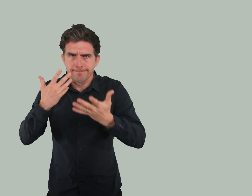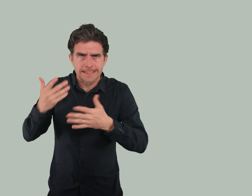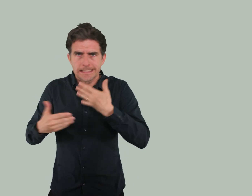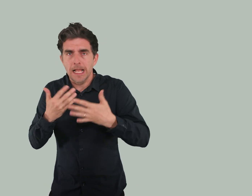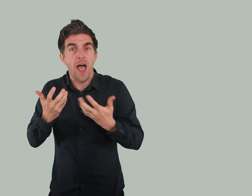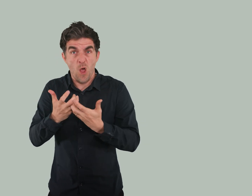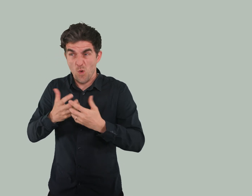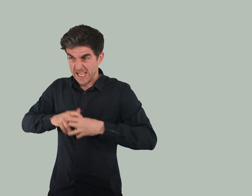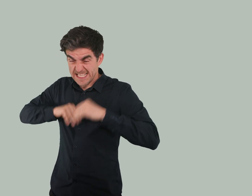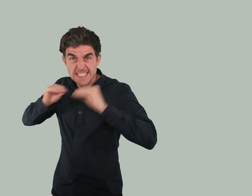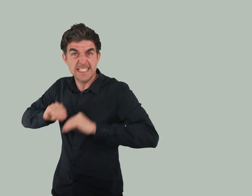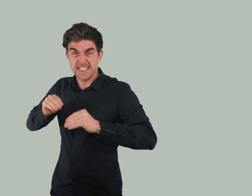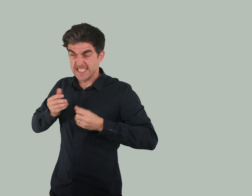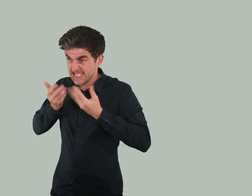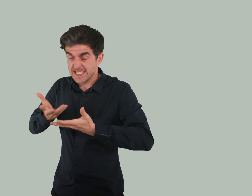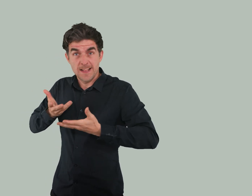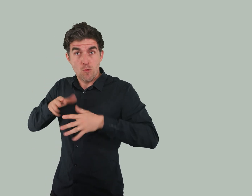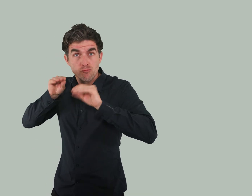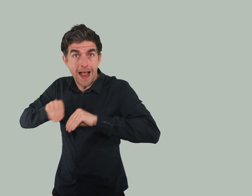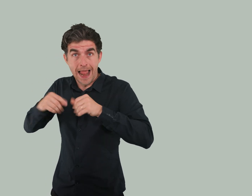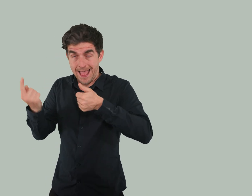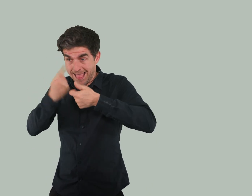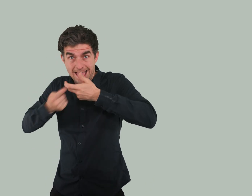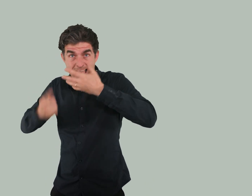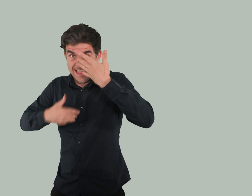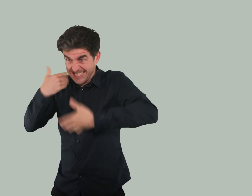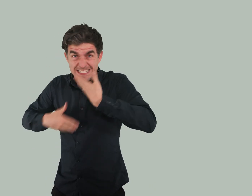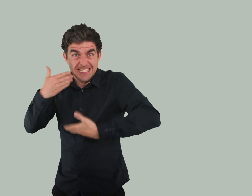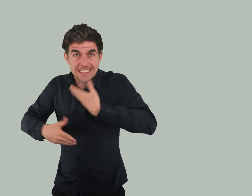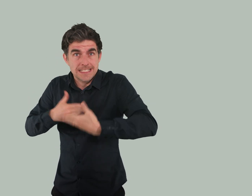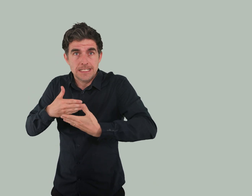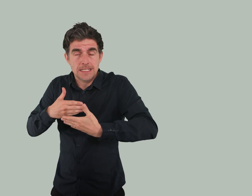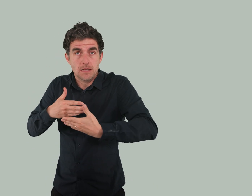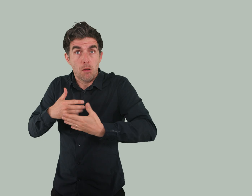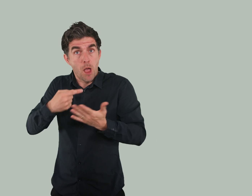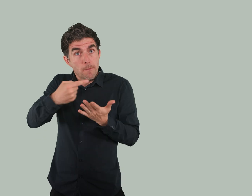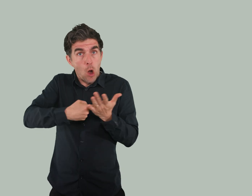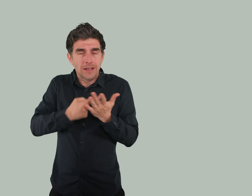through supply-side interventions.